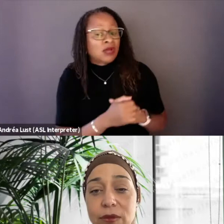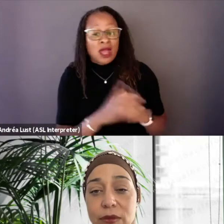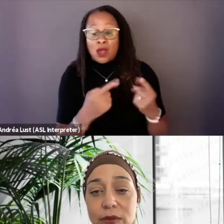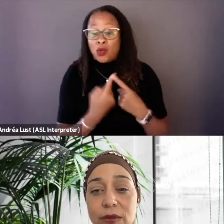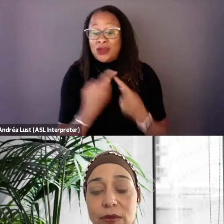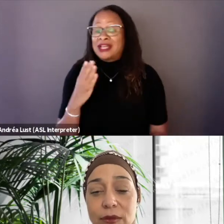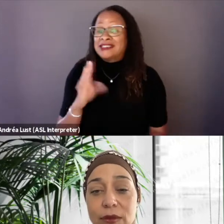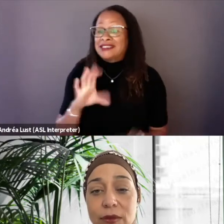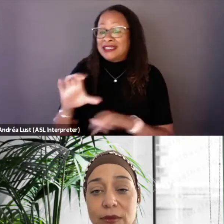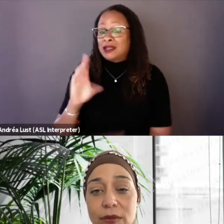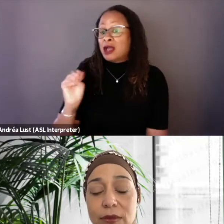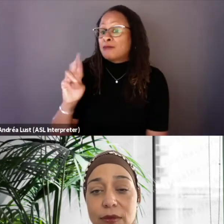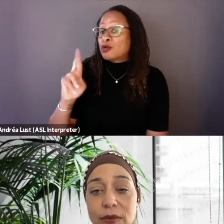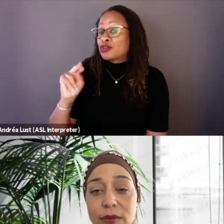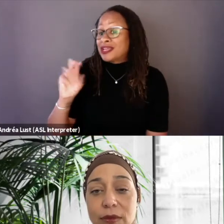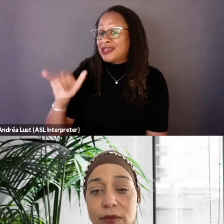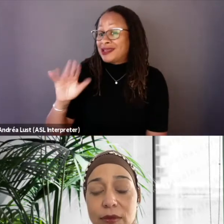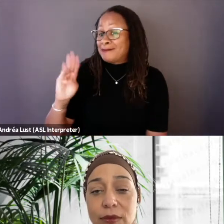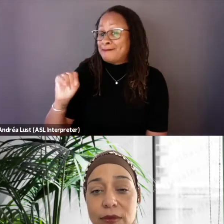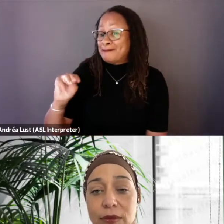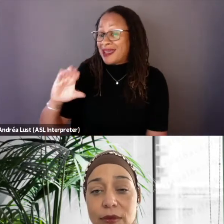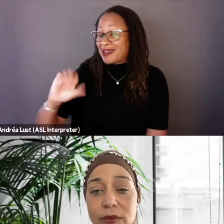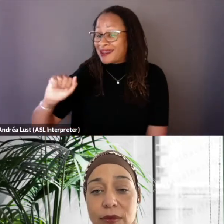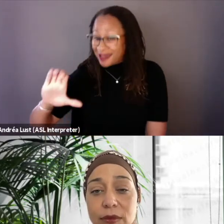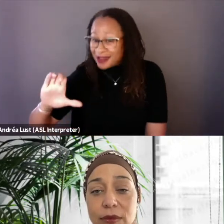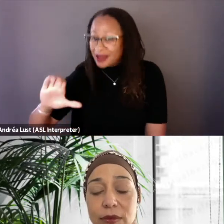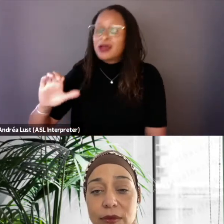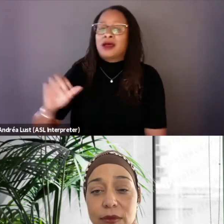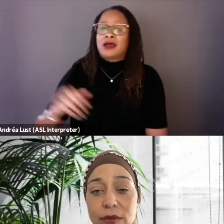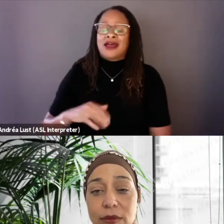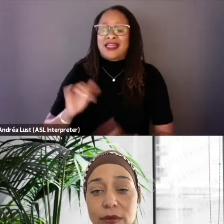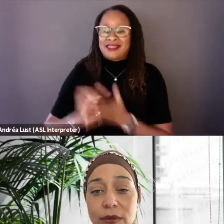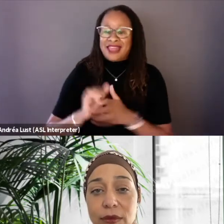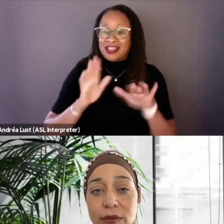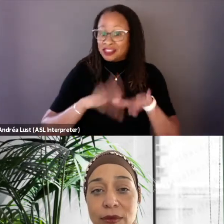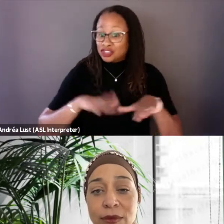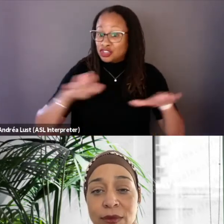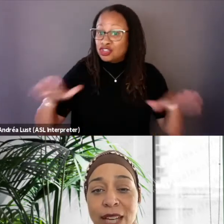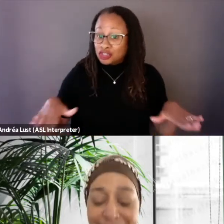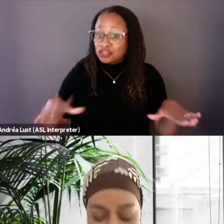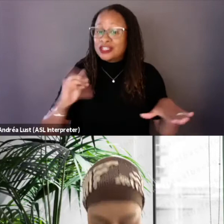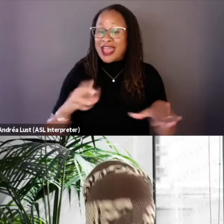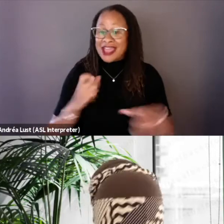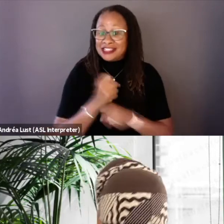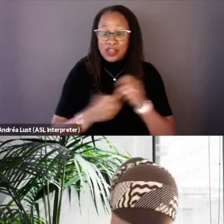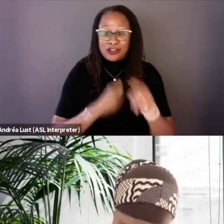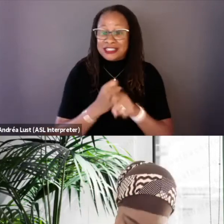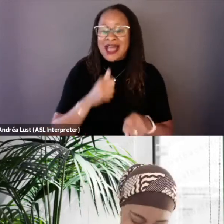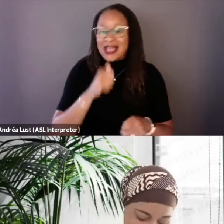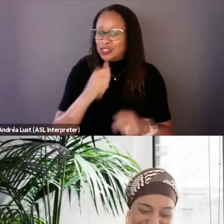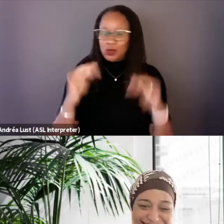that I'd say, The Bernie Mac Show is, children are terrorists, I don't negotiate with terrorists. (Larry, Eric and Jana laugh) It was very-